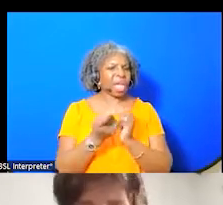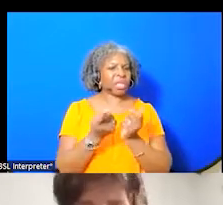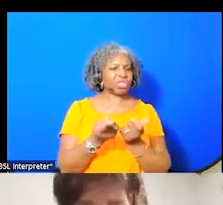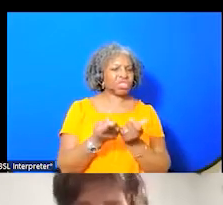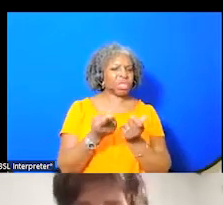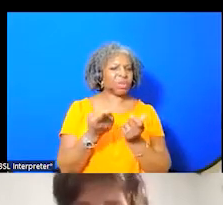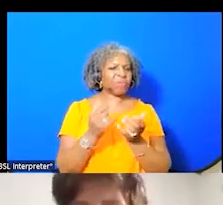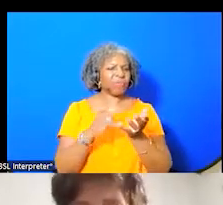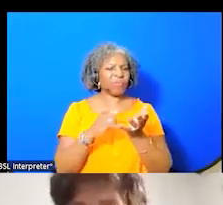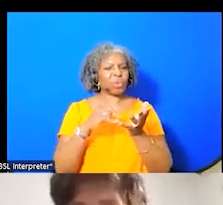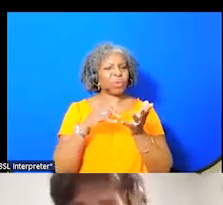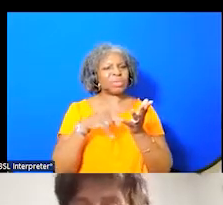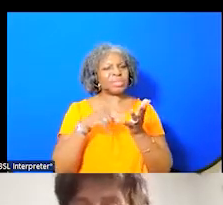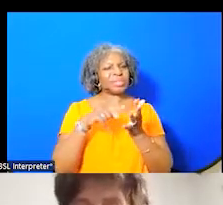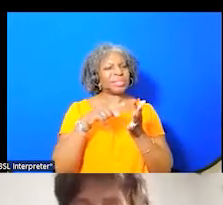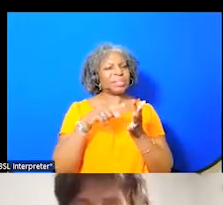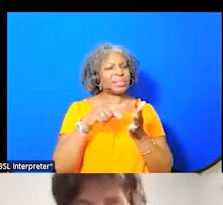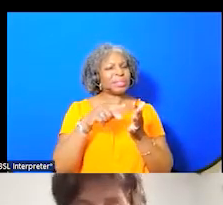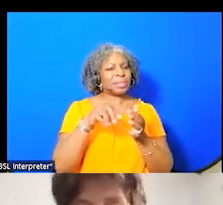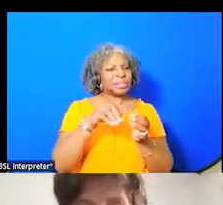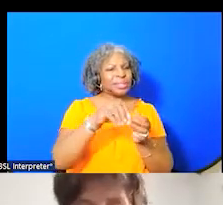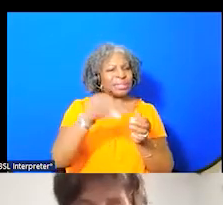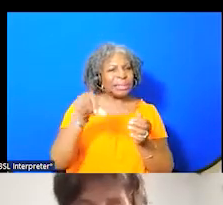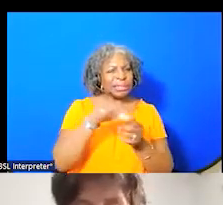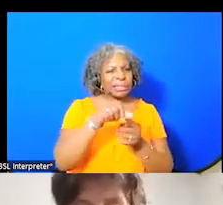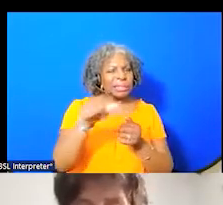privatisation of seeds, and people so people came down and